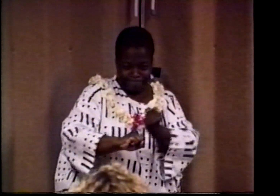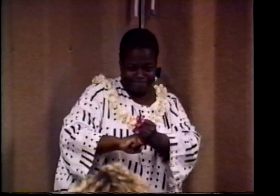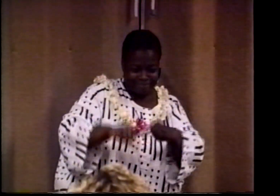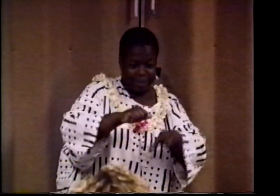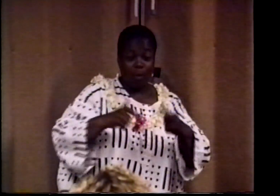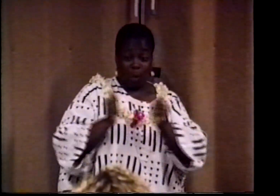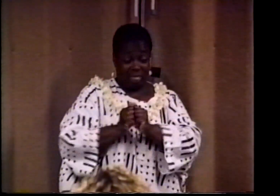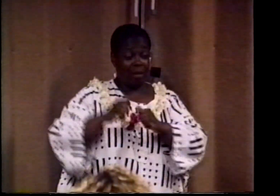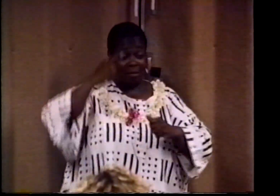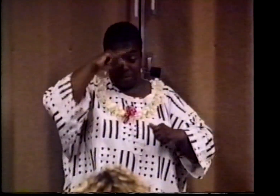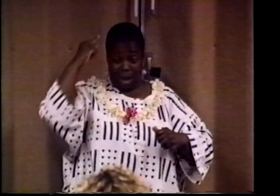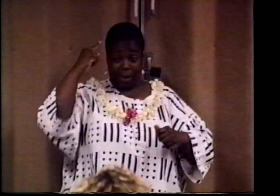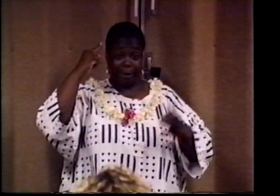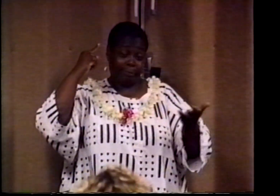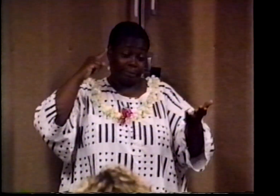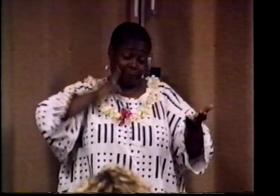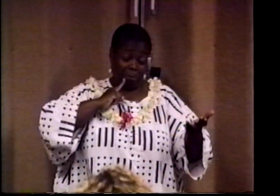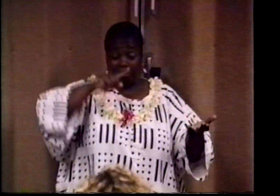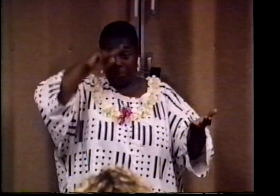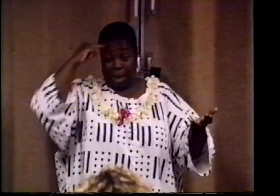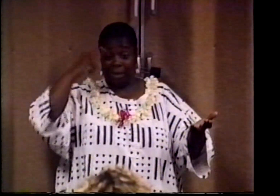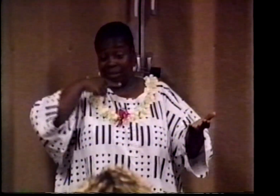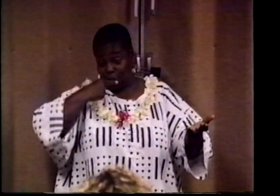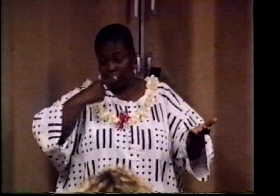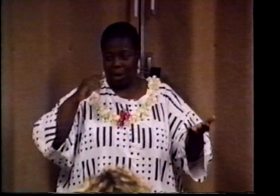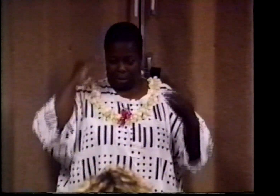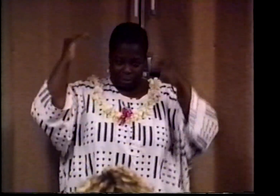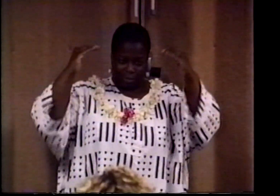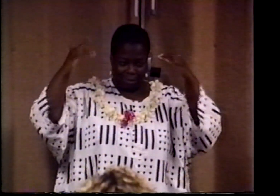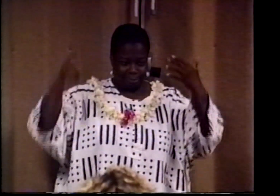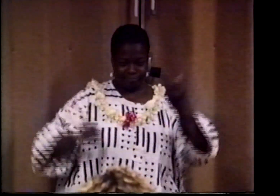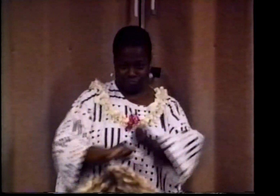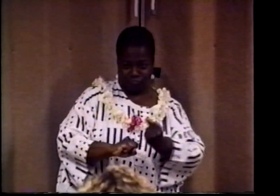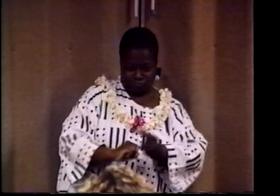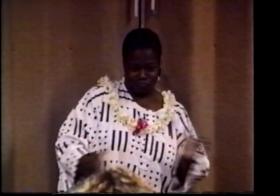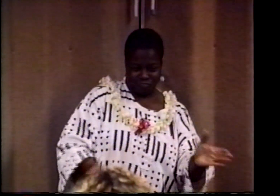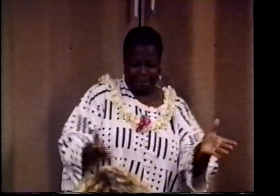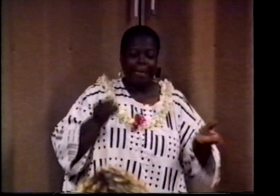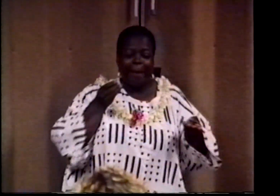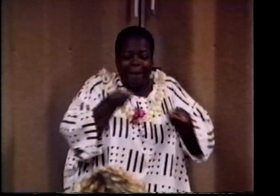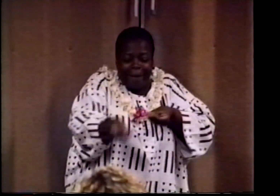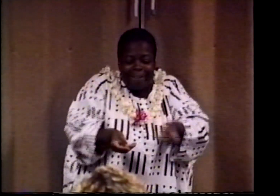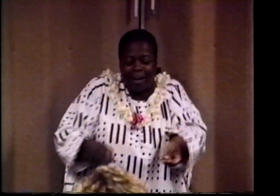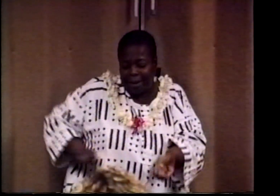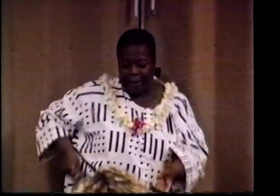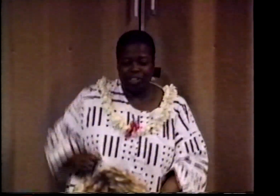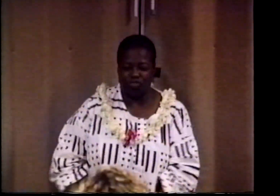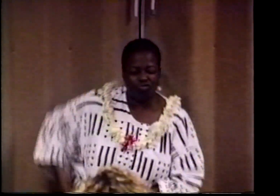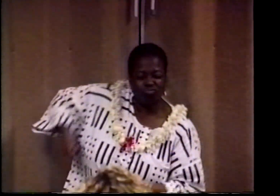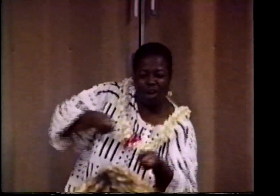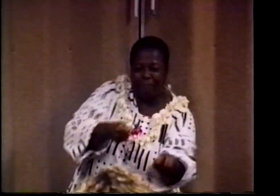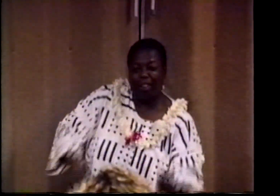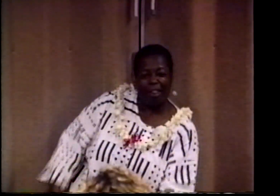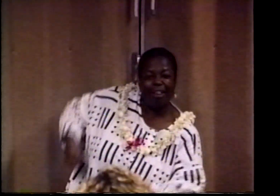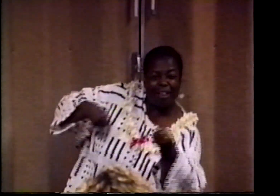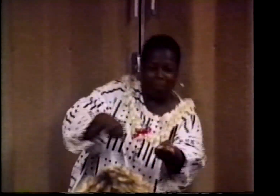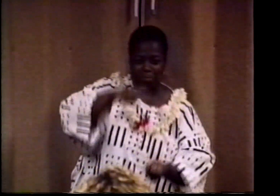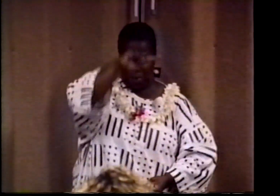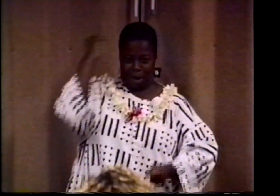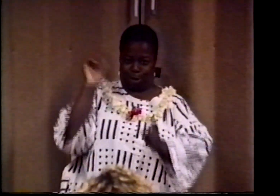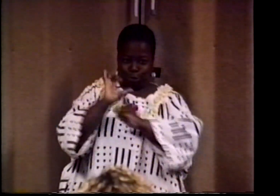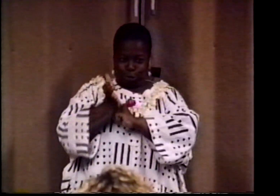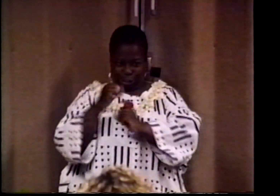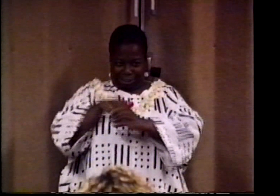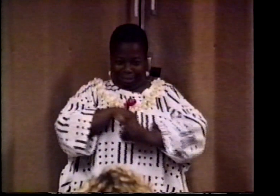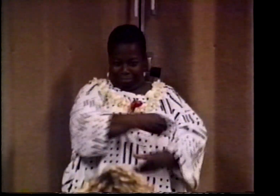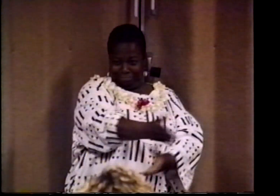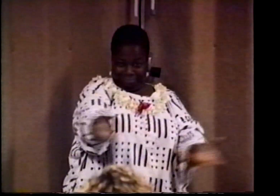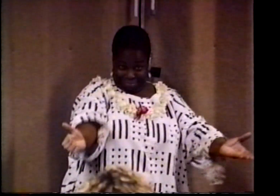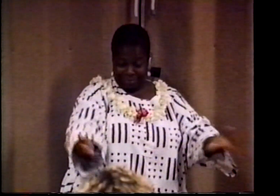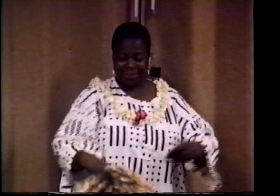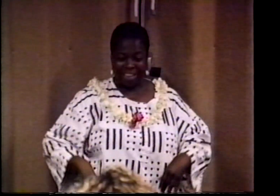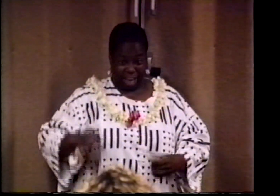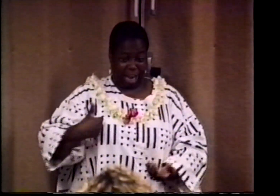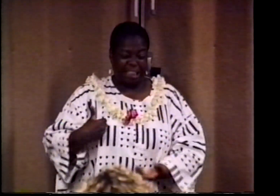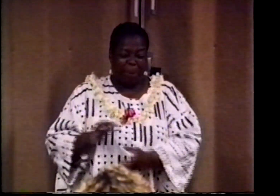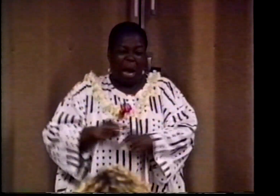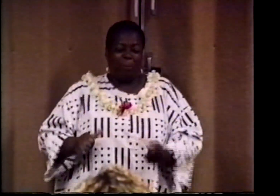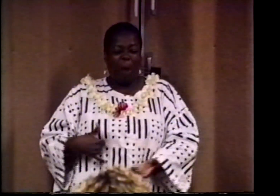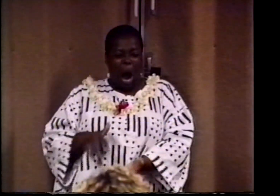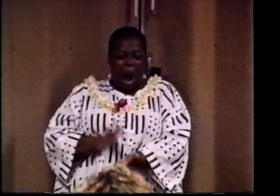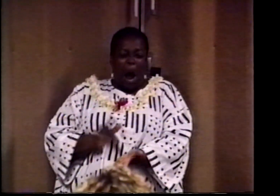Black and deaf and black and hearing individuals trying to build up black culture for deaf